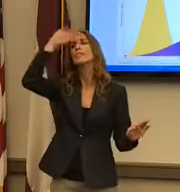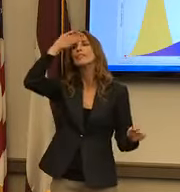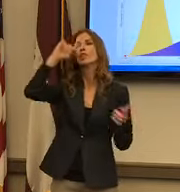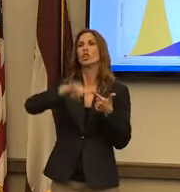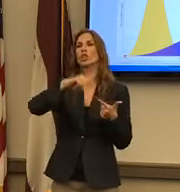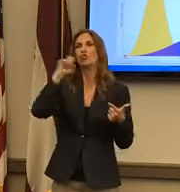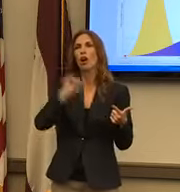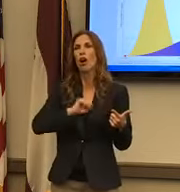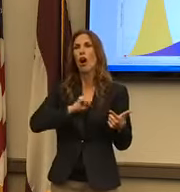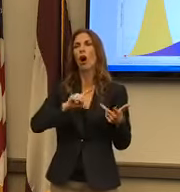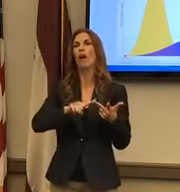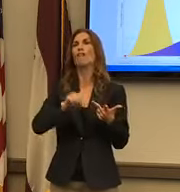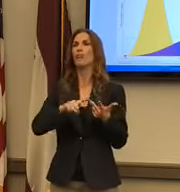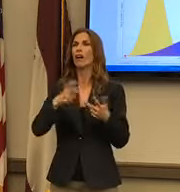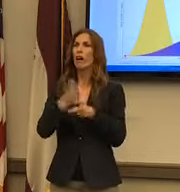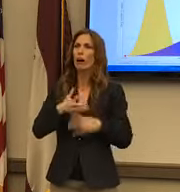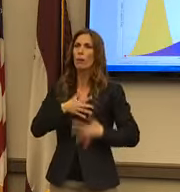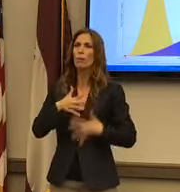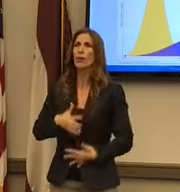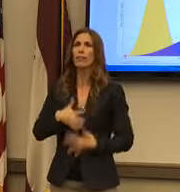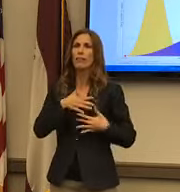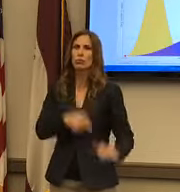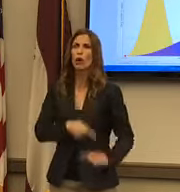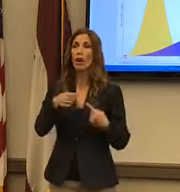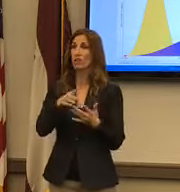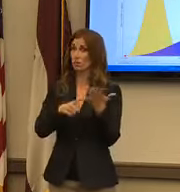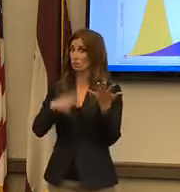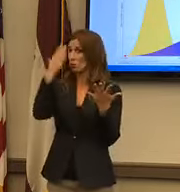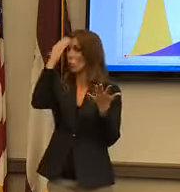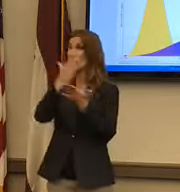cough difficulty breathing now we know that people are coming in with